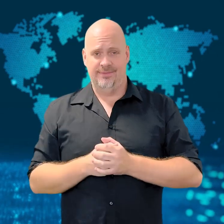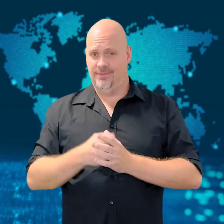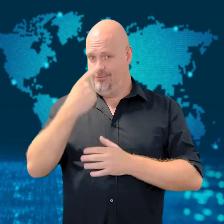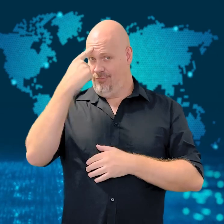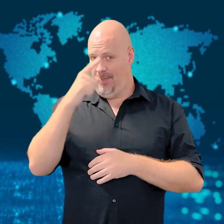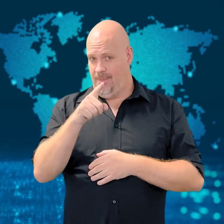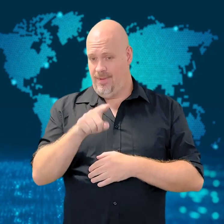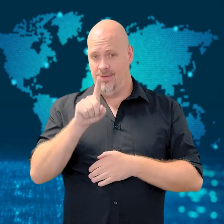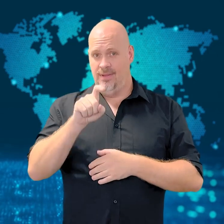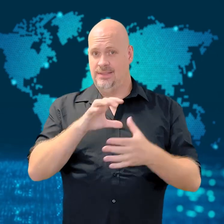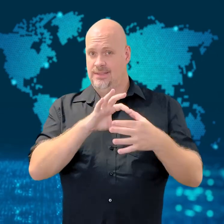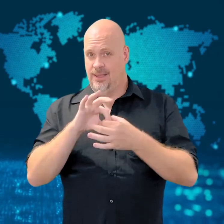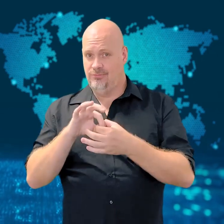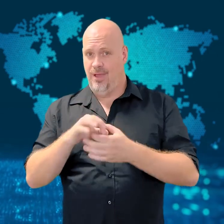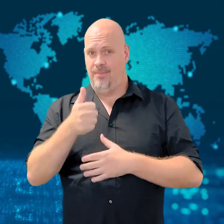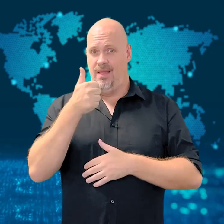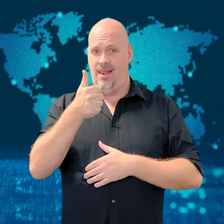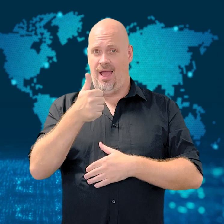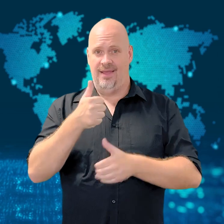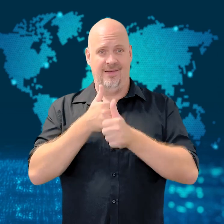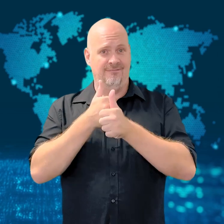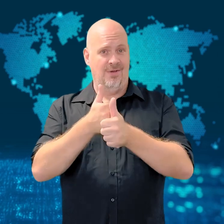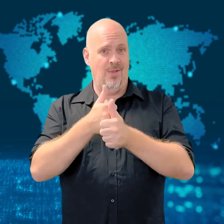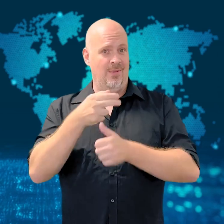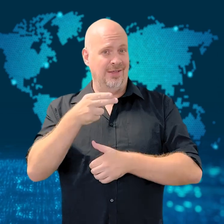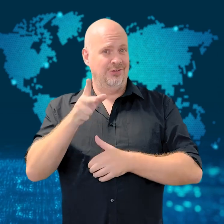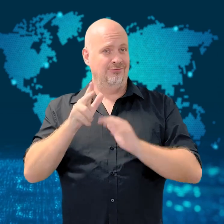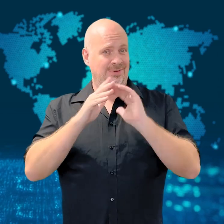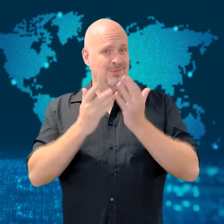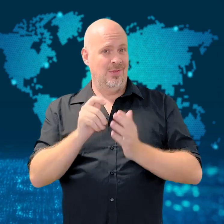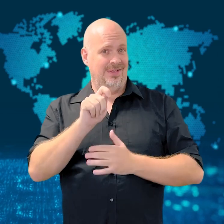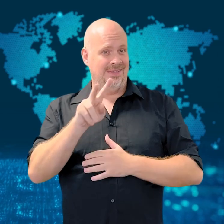Don't forget to subscribe, like, and follow H3 World TV